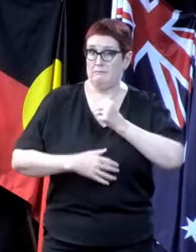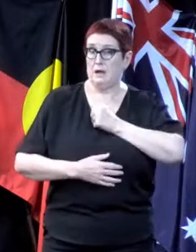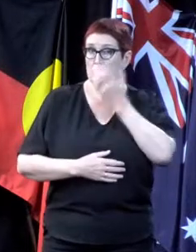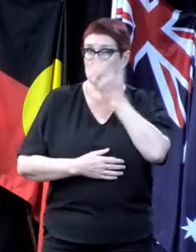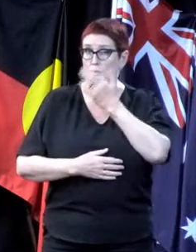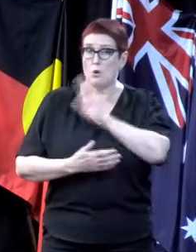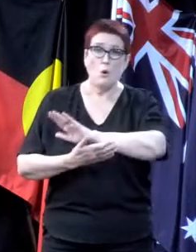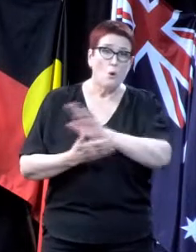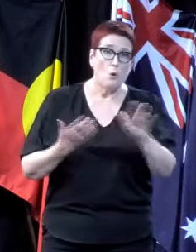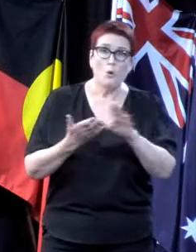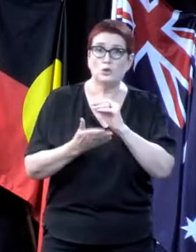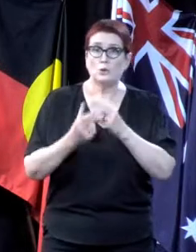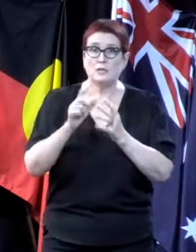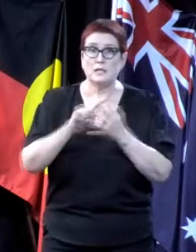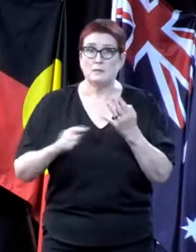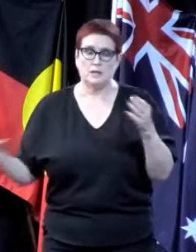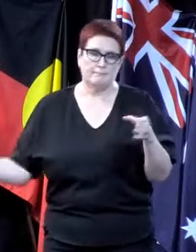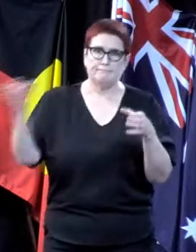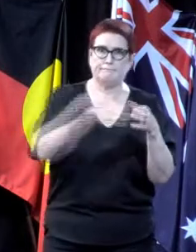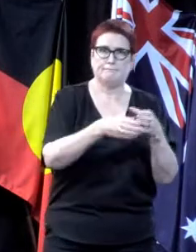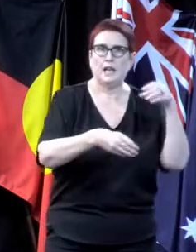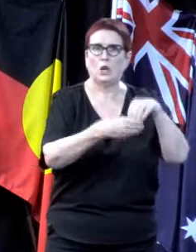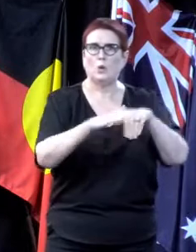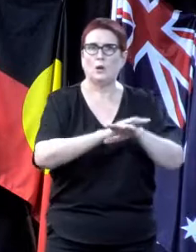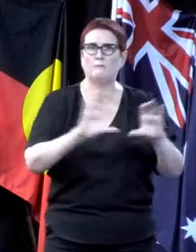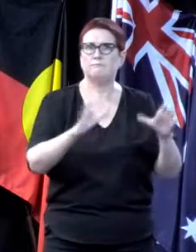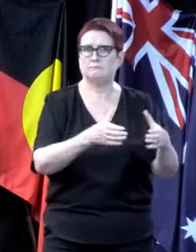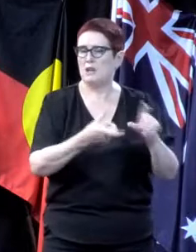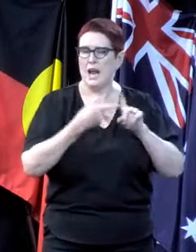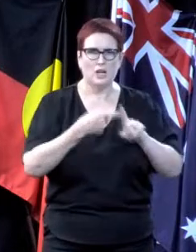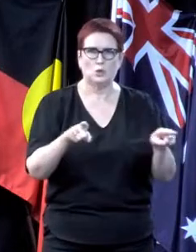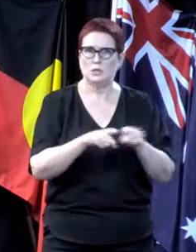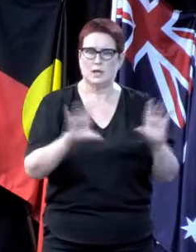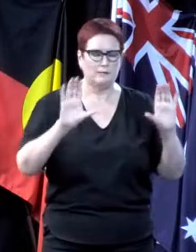all students with disability were included and continue to be educated in mainstream classrooms.